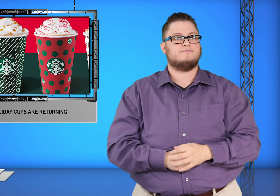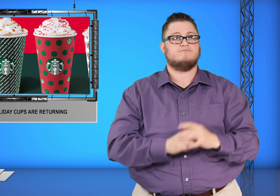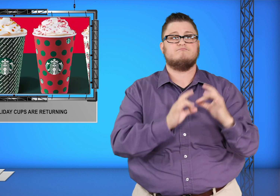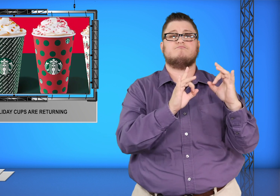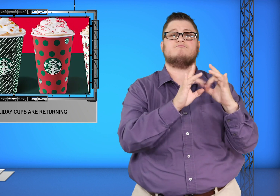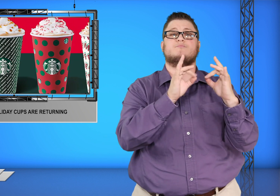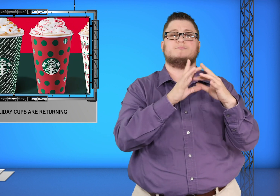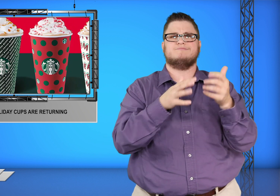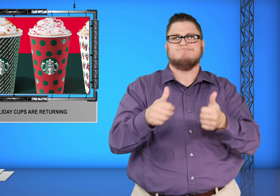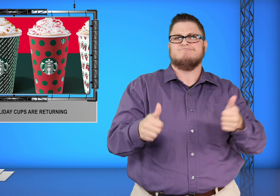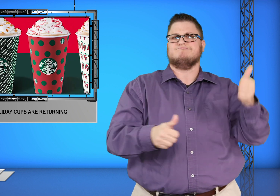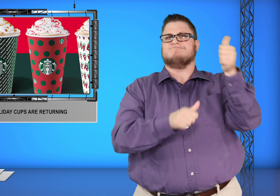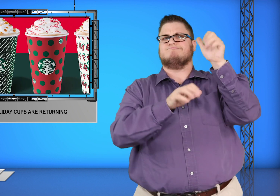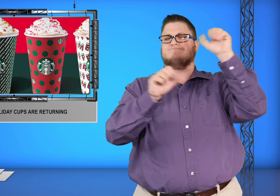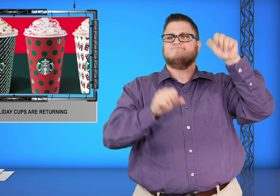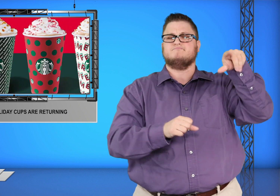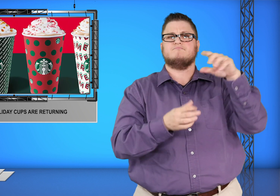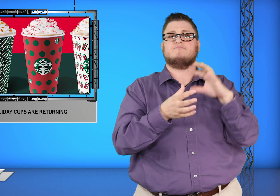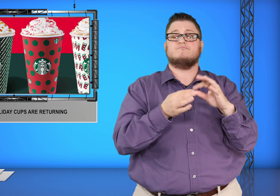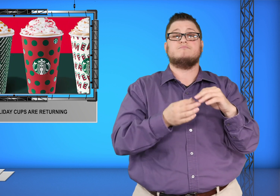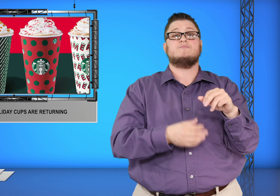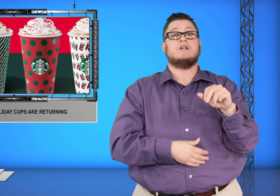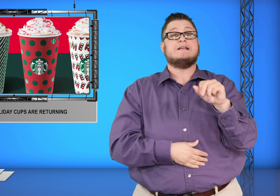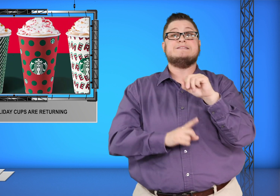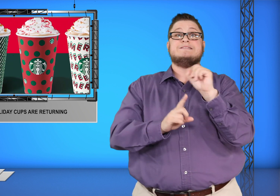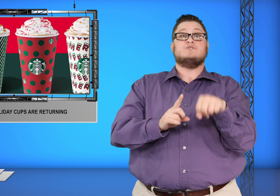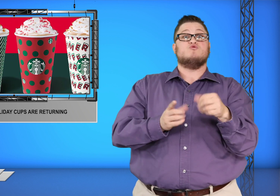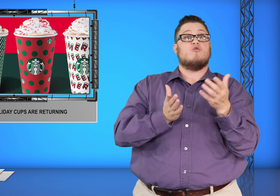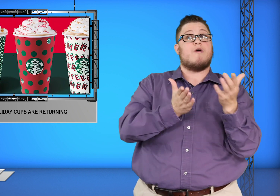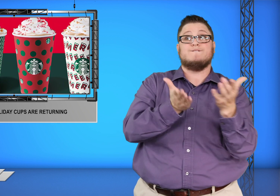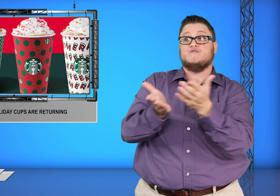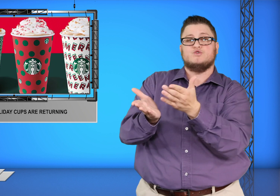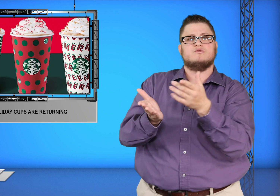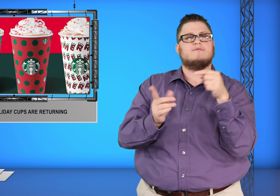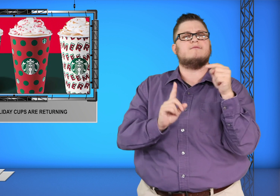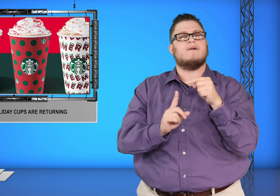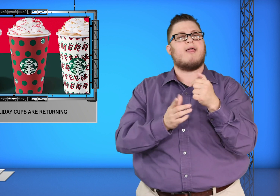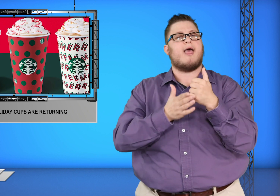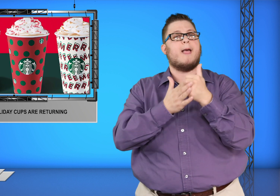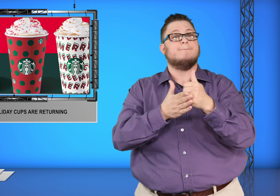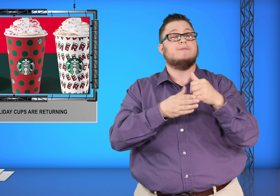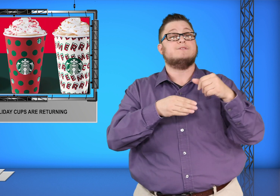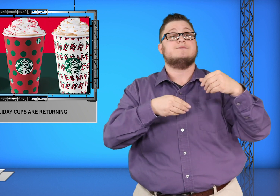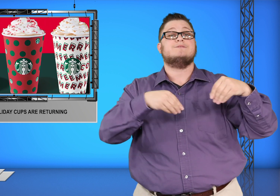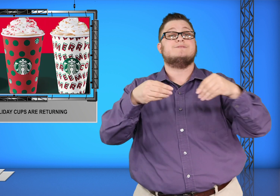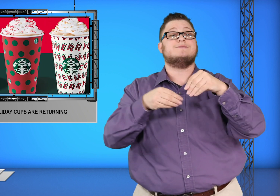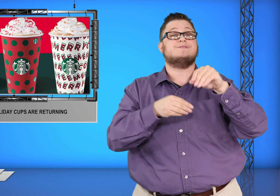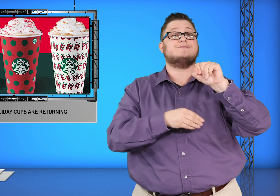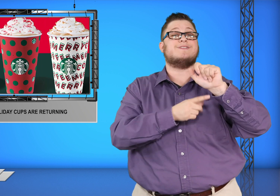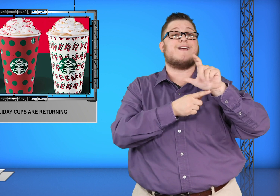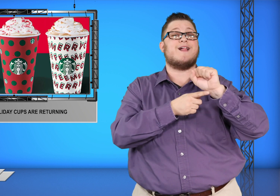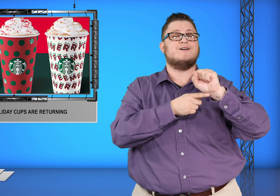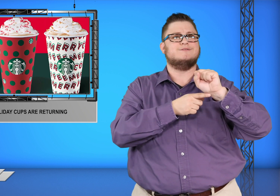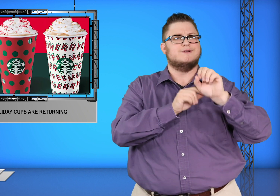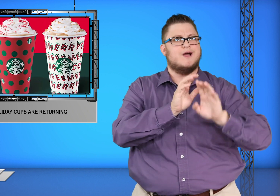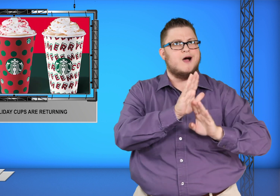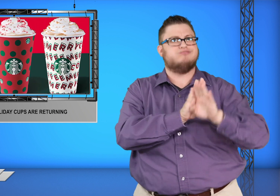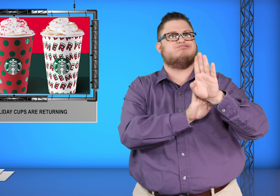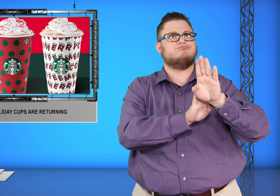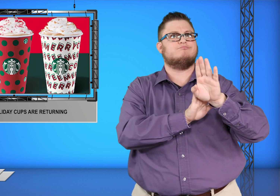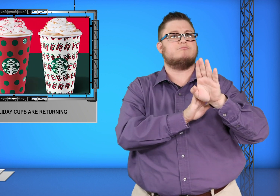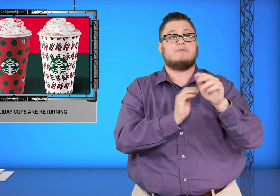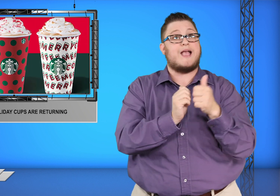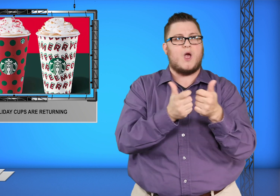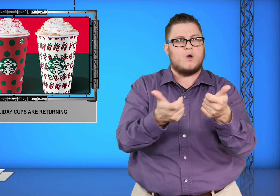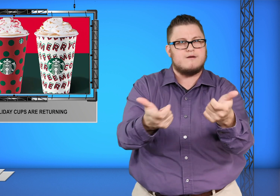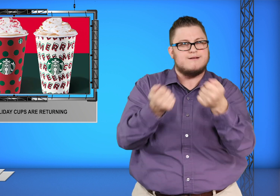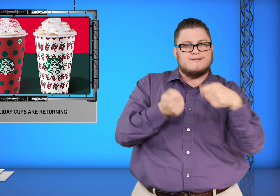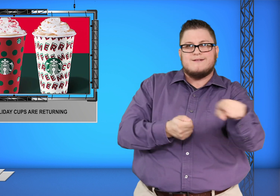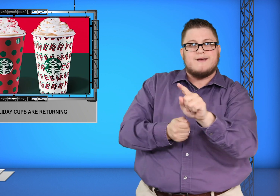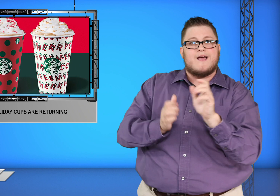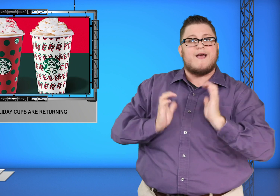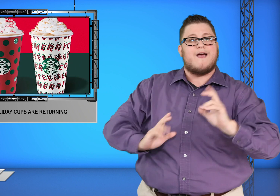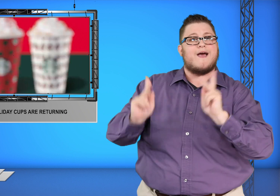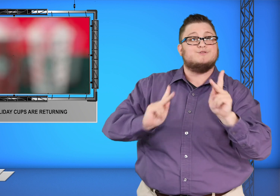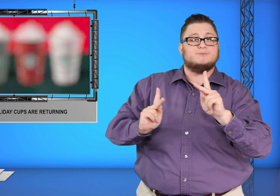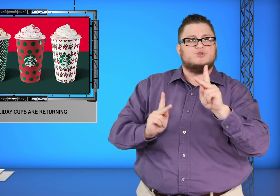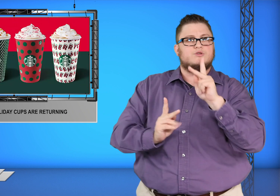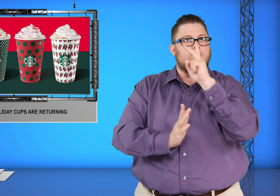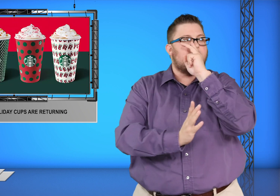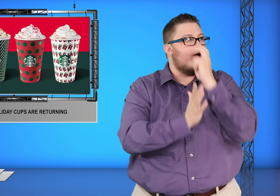A Starbucks executive says the seasonal offerings help boost sales by getting customers into